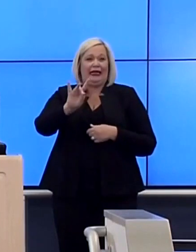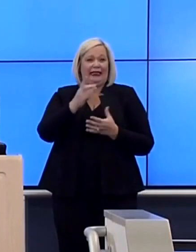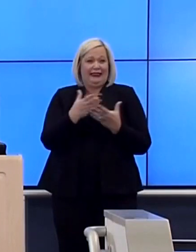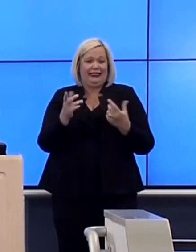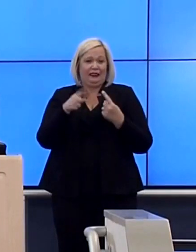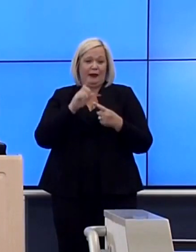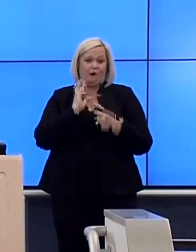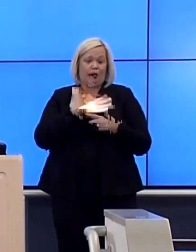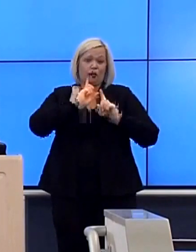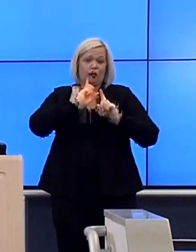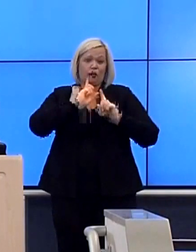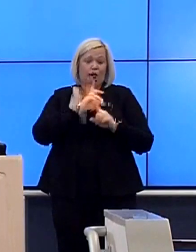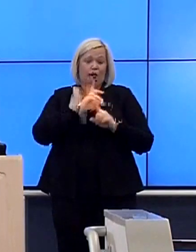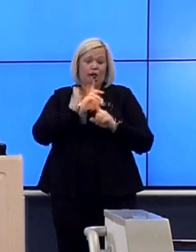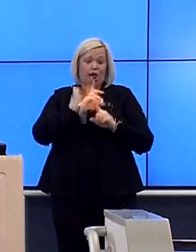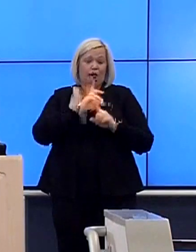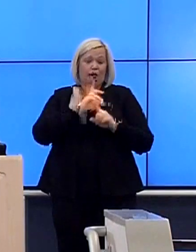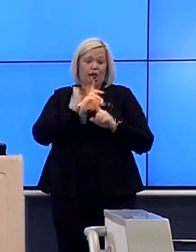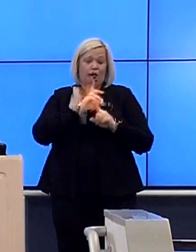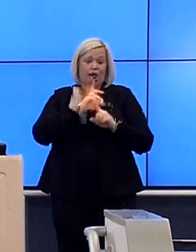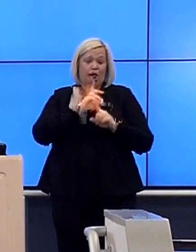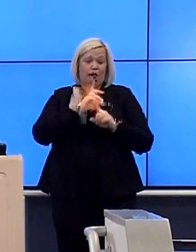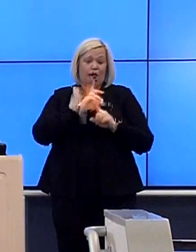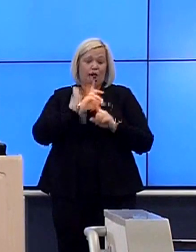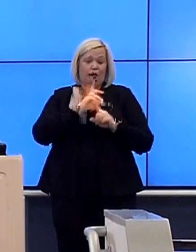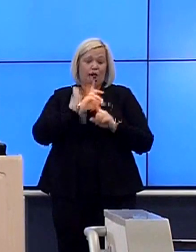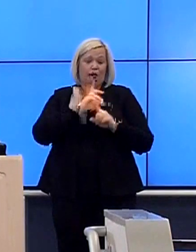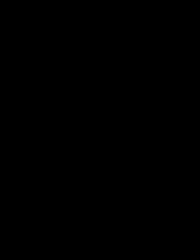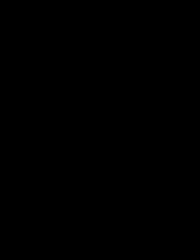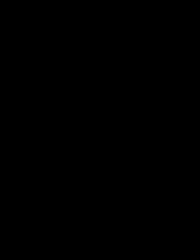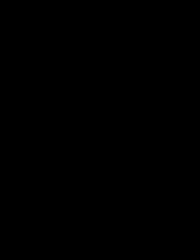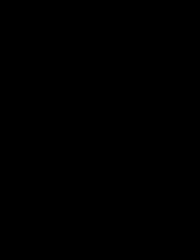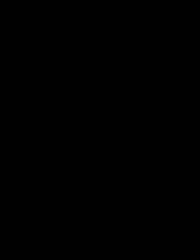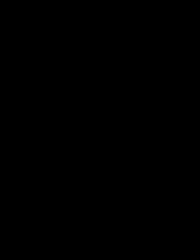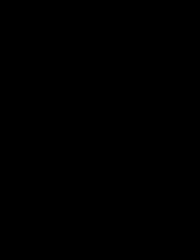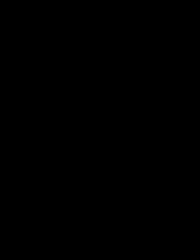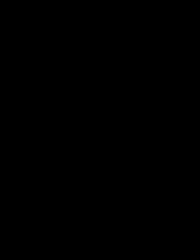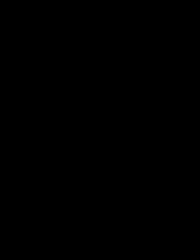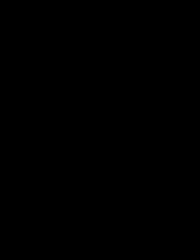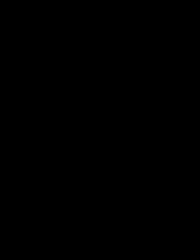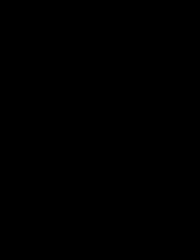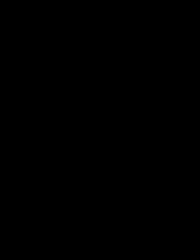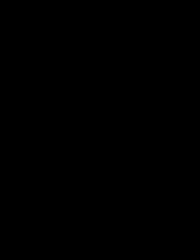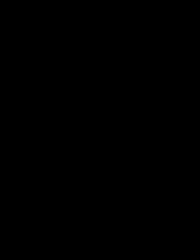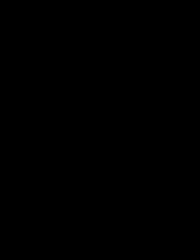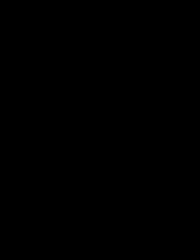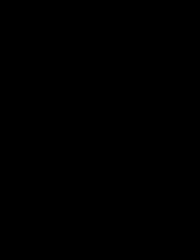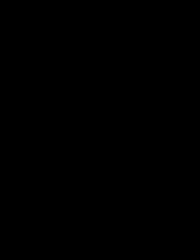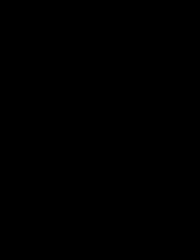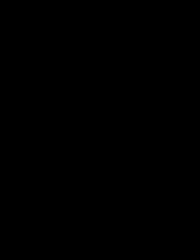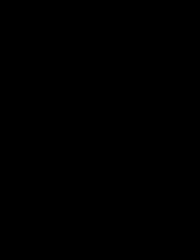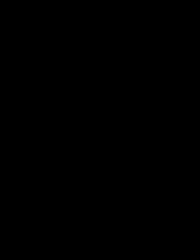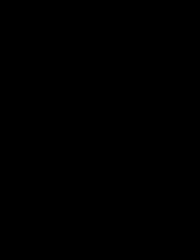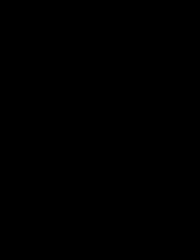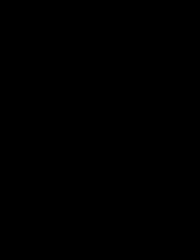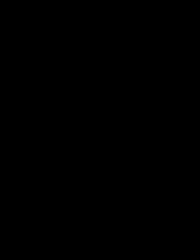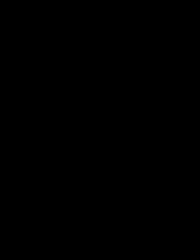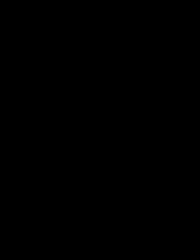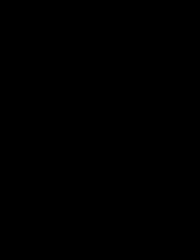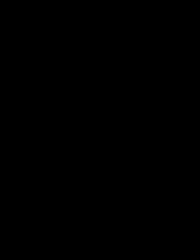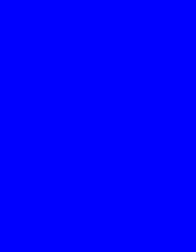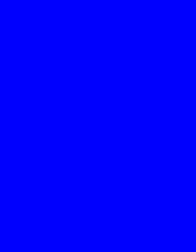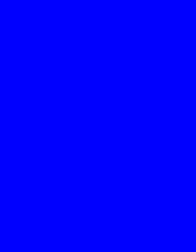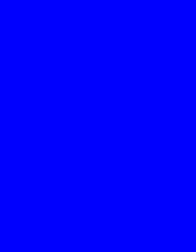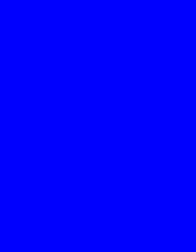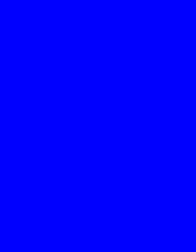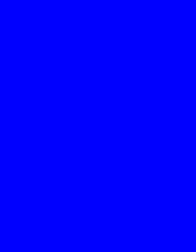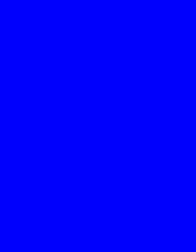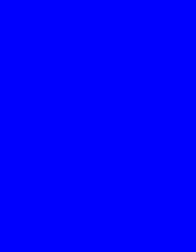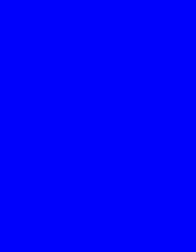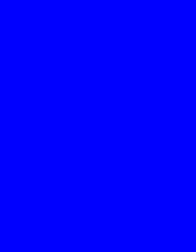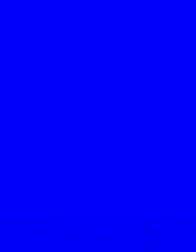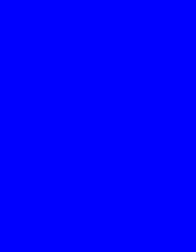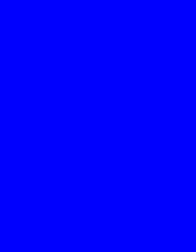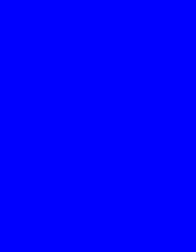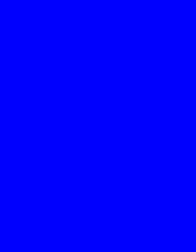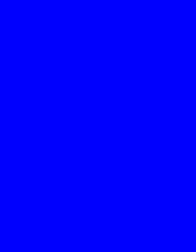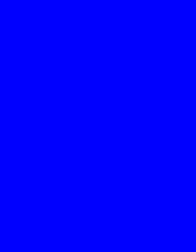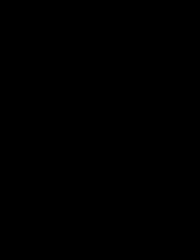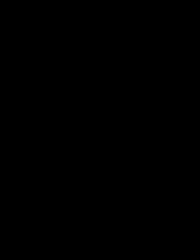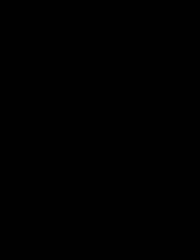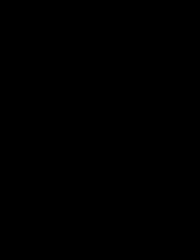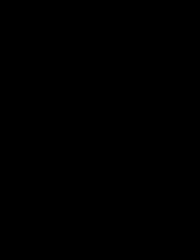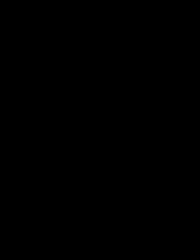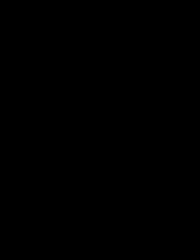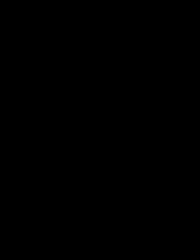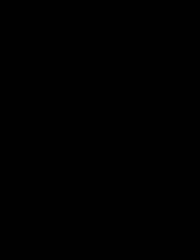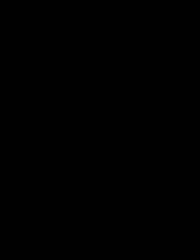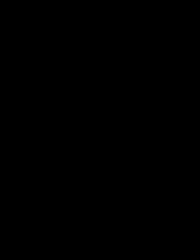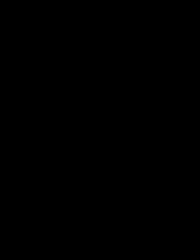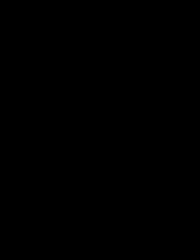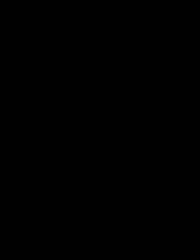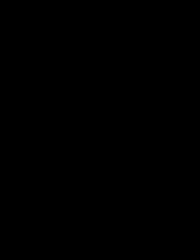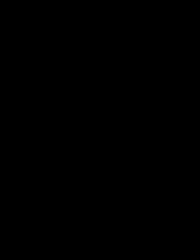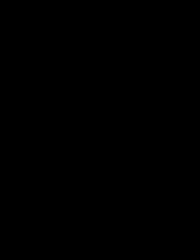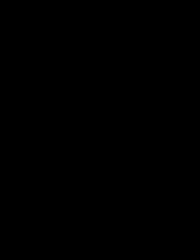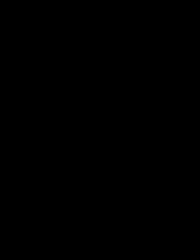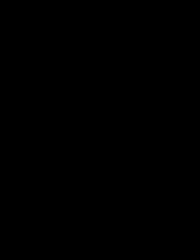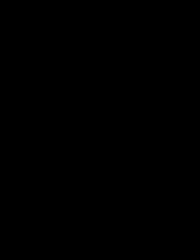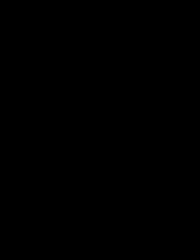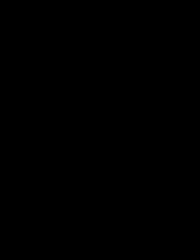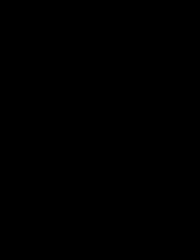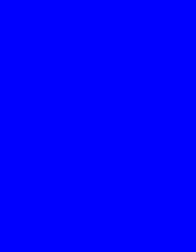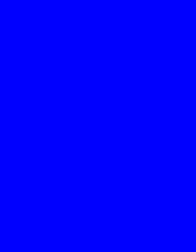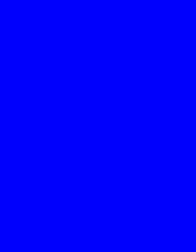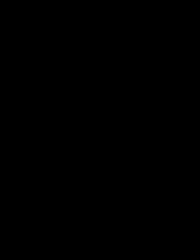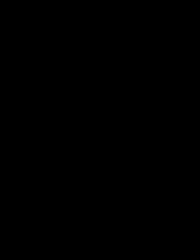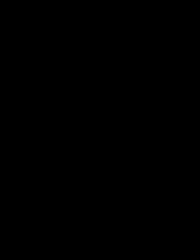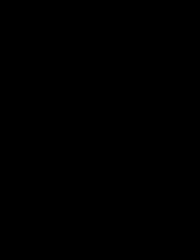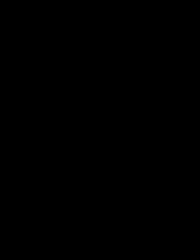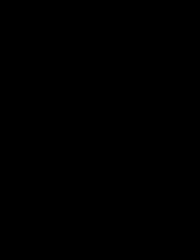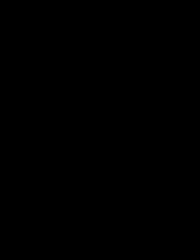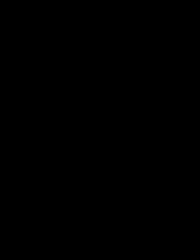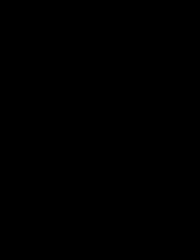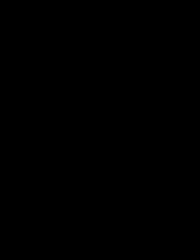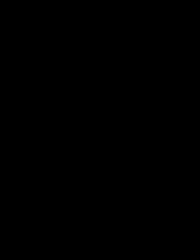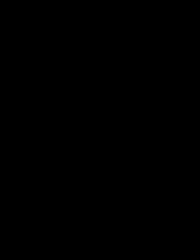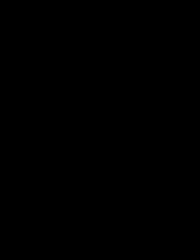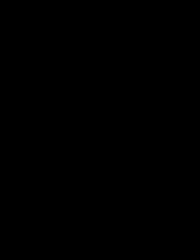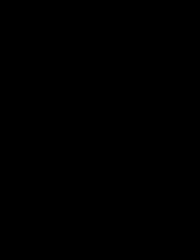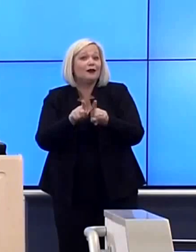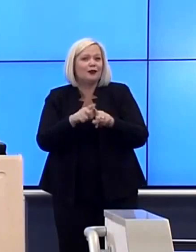SETTINGS WHERE GROUPS GATHER AND LET ME NAME EIGHTRING, INSIDE